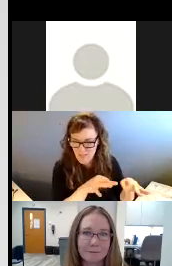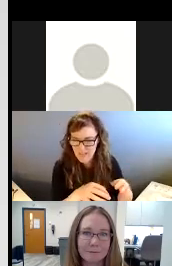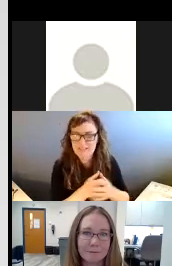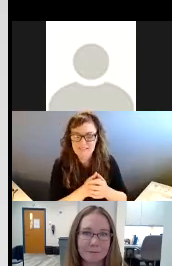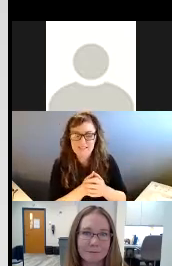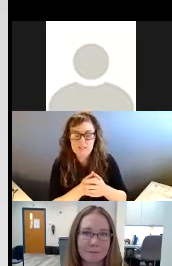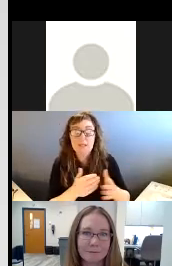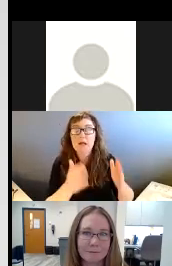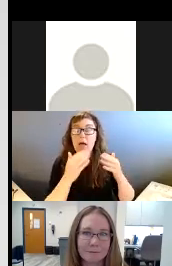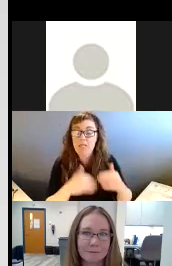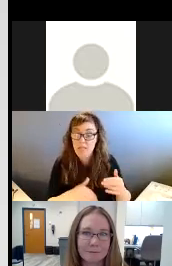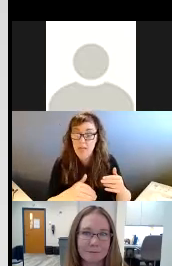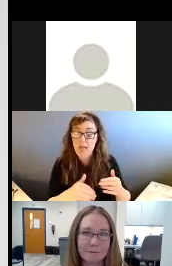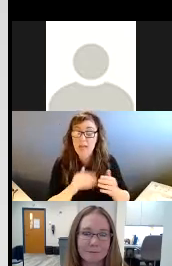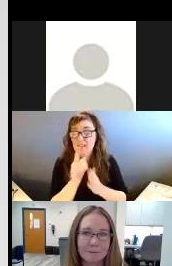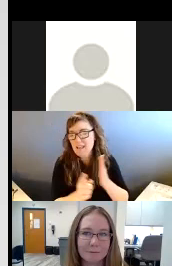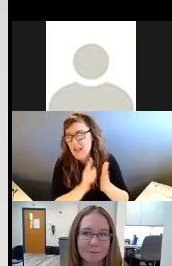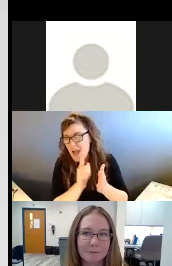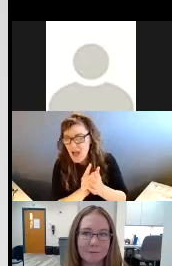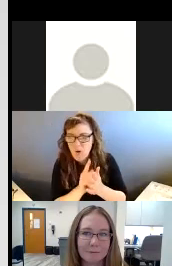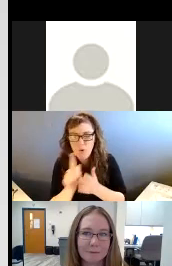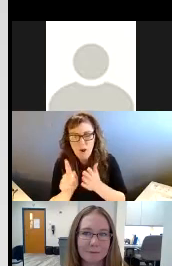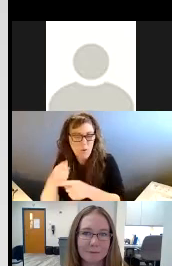GOING BACK THROUGH THE VIDEO FEED, GATHERING